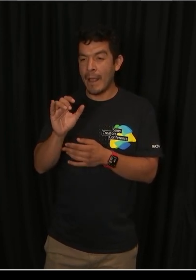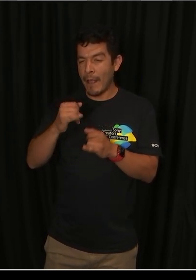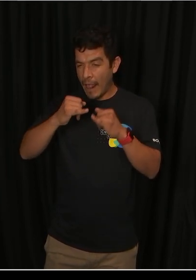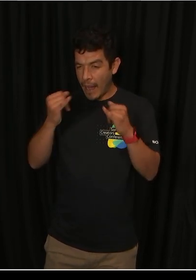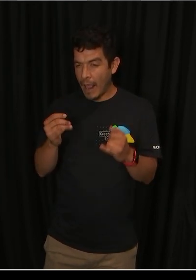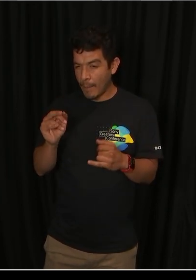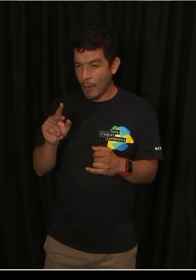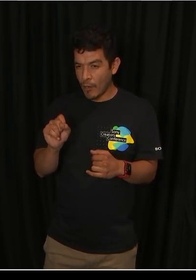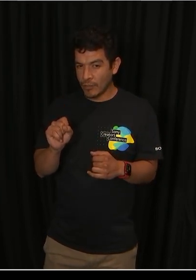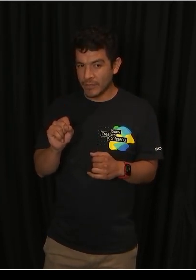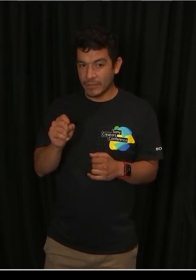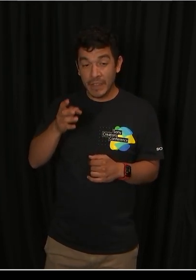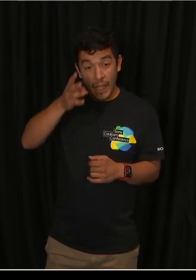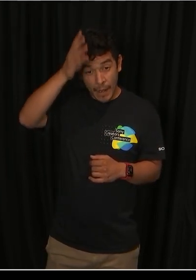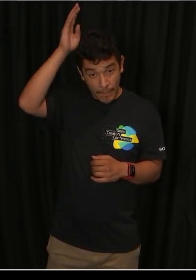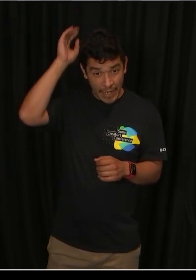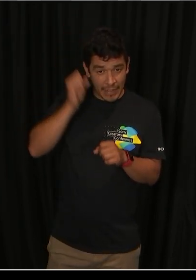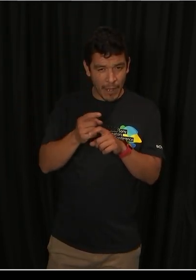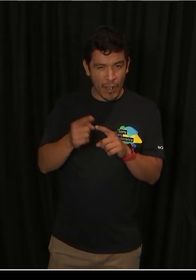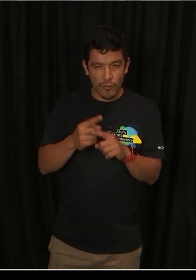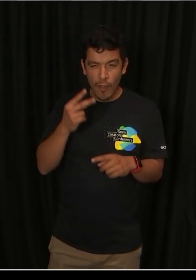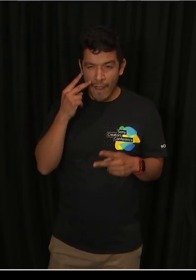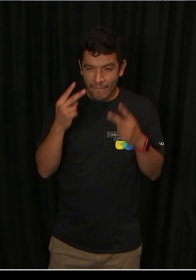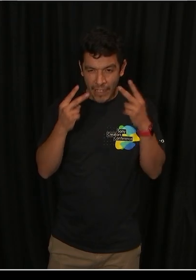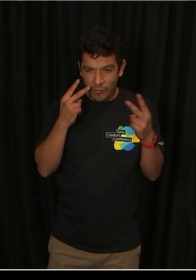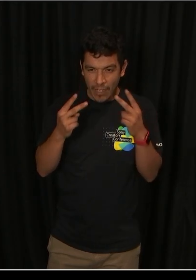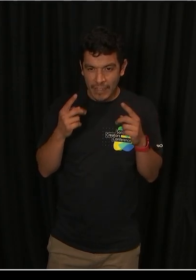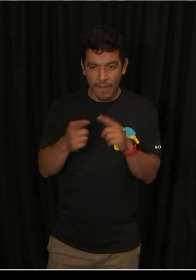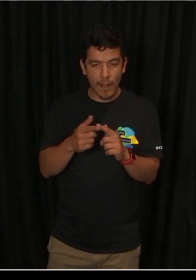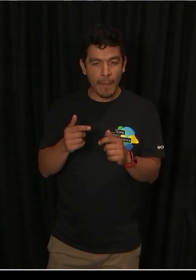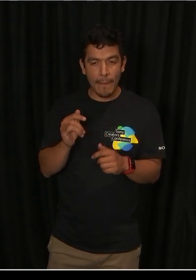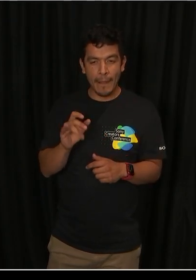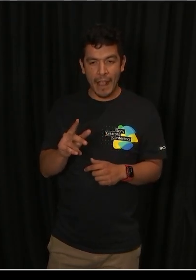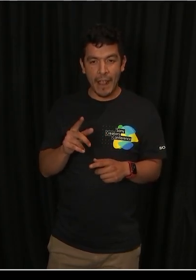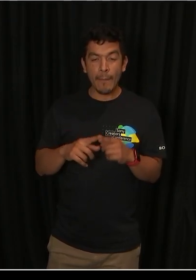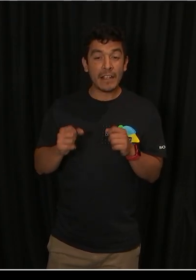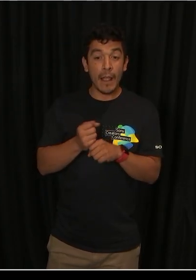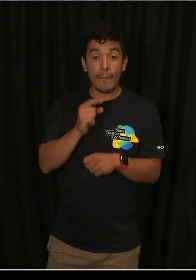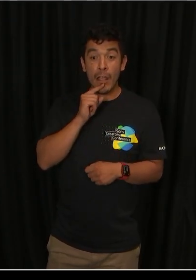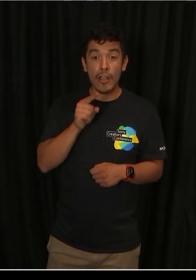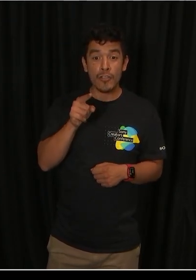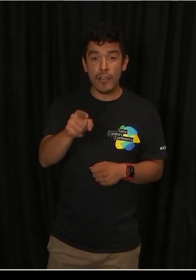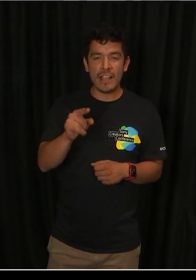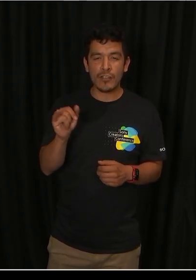Punk is meant to visually stand out from the pack, but we still had to make sure he was integrated into shots